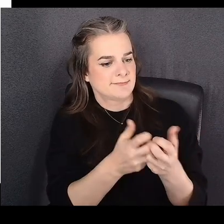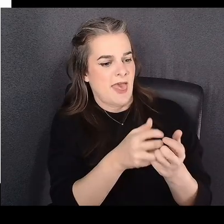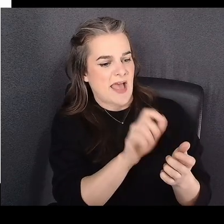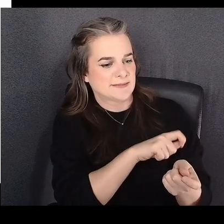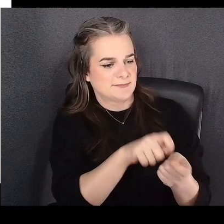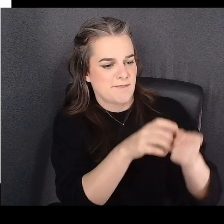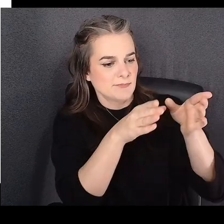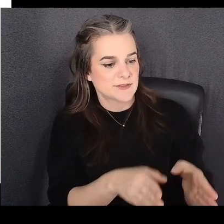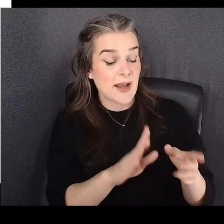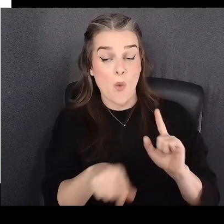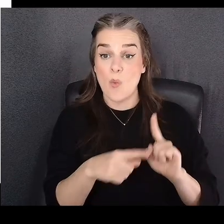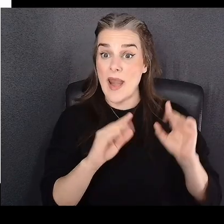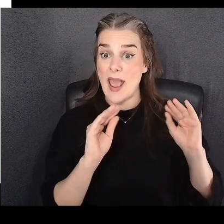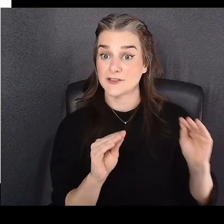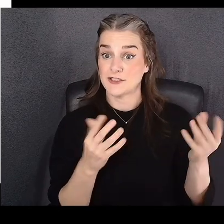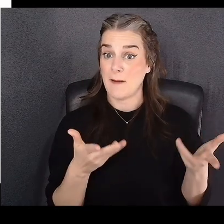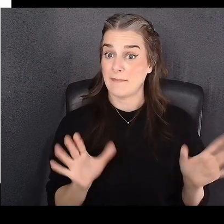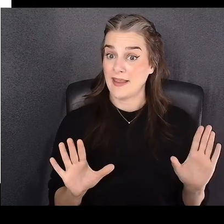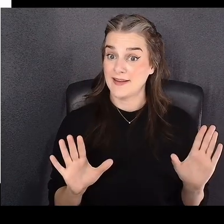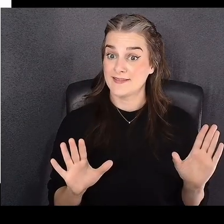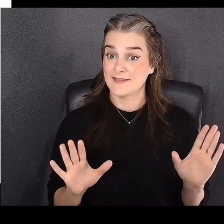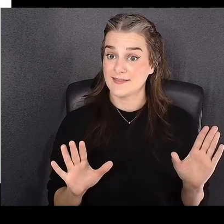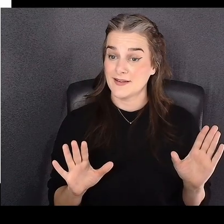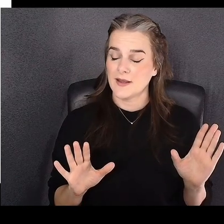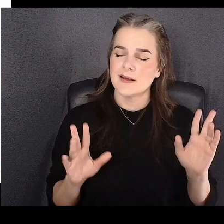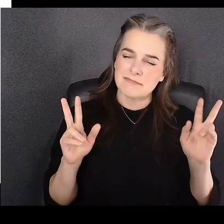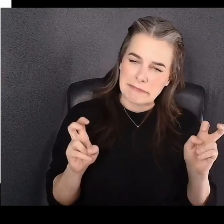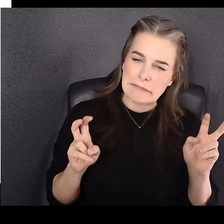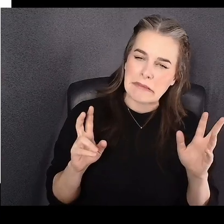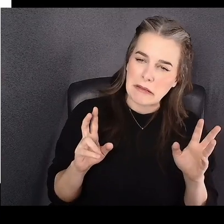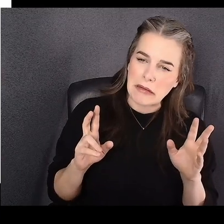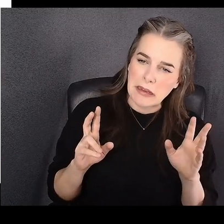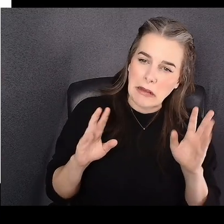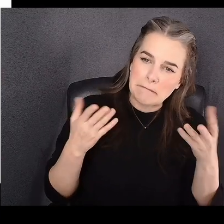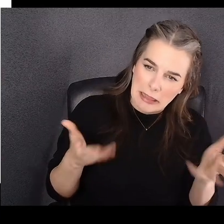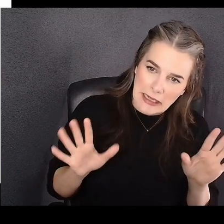"complete." You can always learn. But, complete-- we like to provide ongoing support.